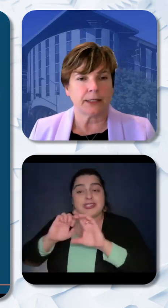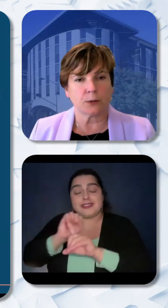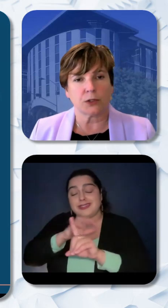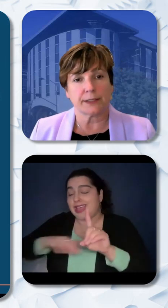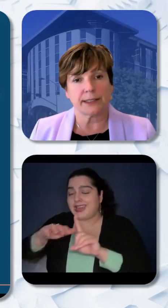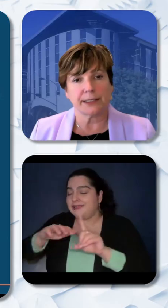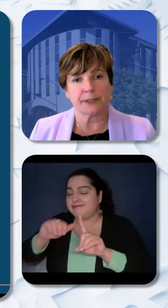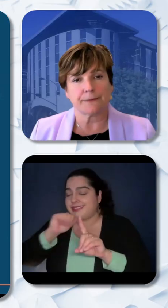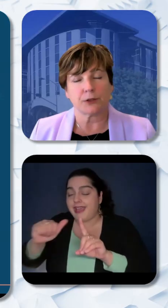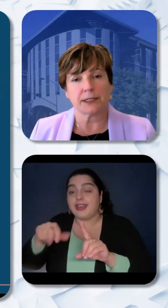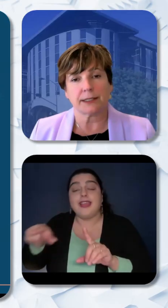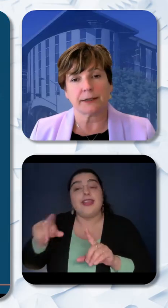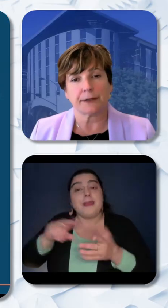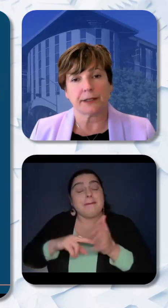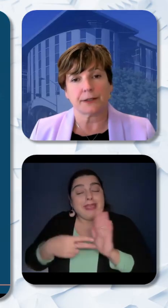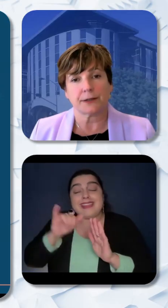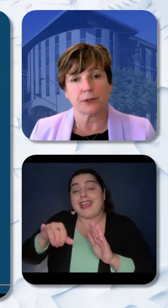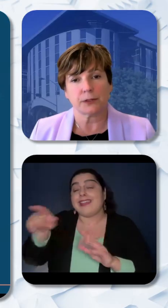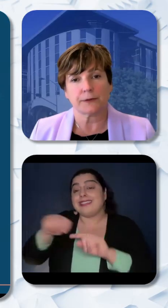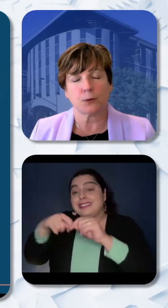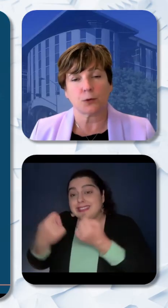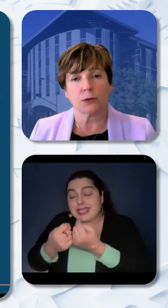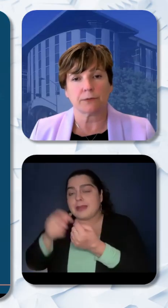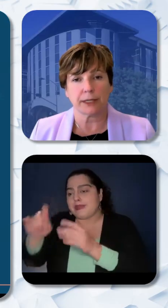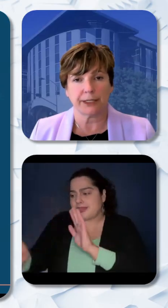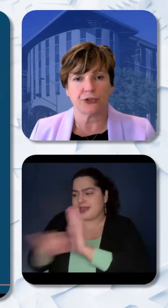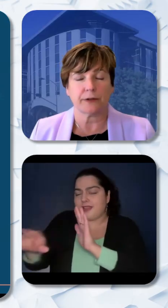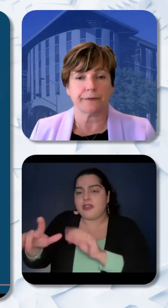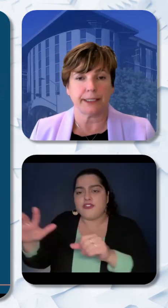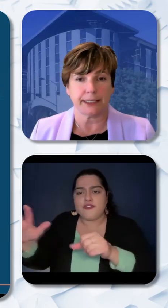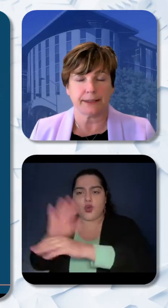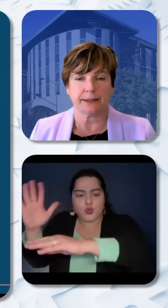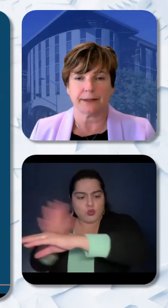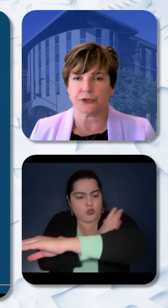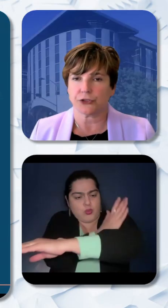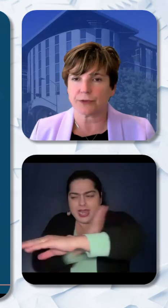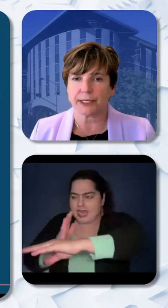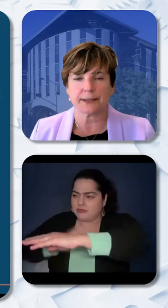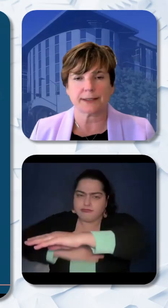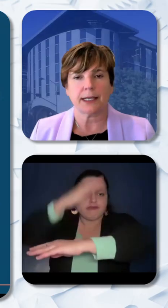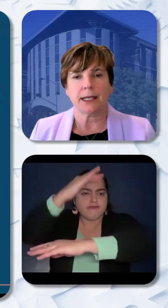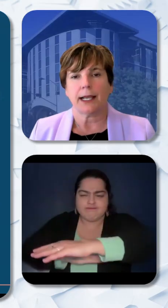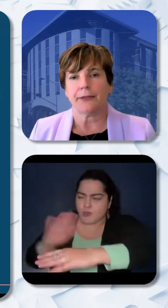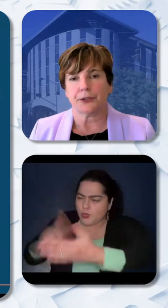In other words, the team must first identify the student's full range of needs, their strengths,